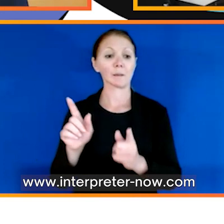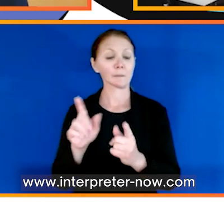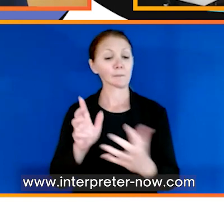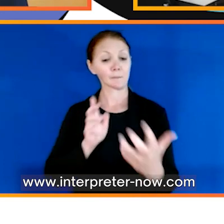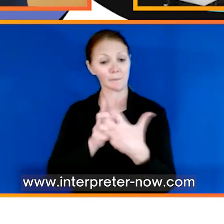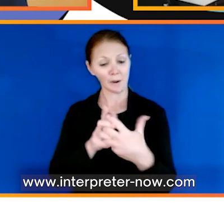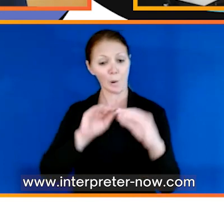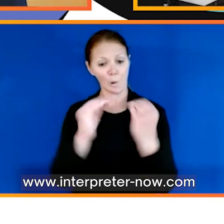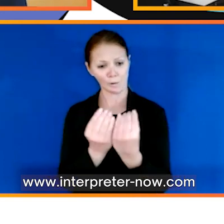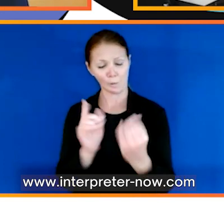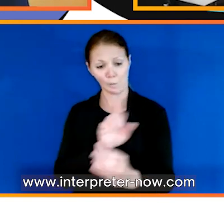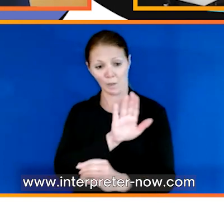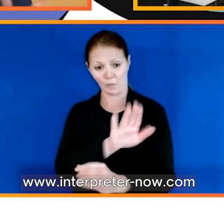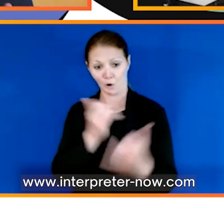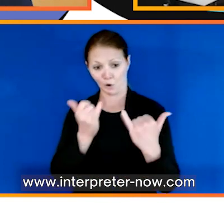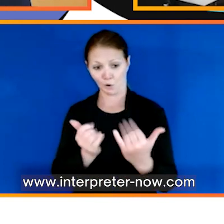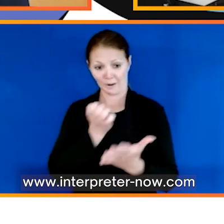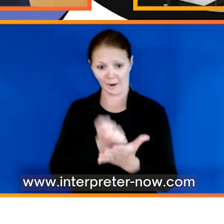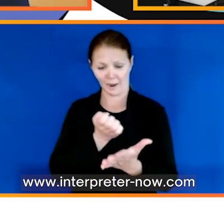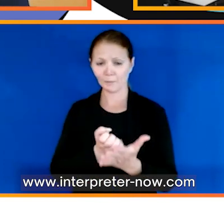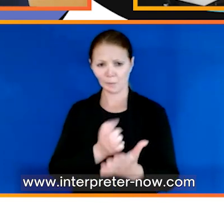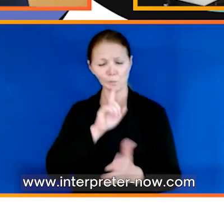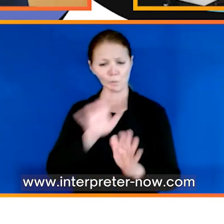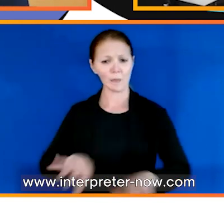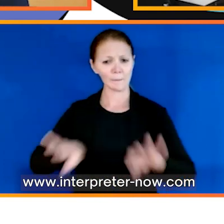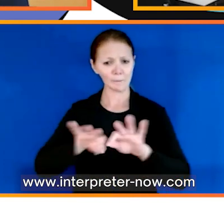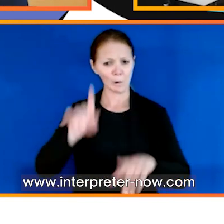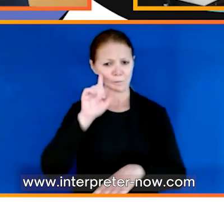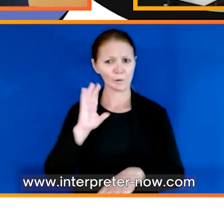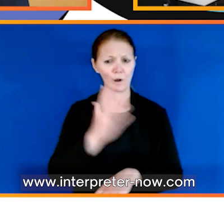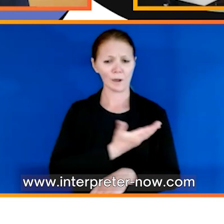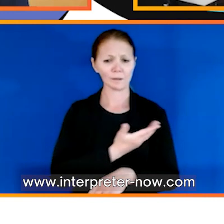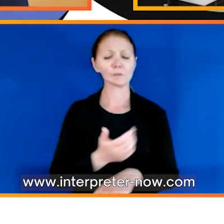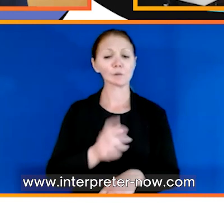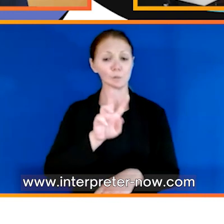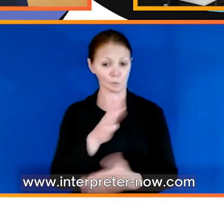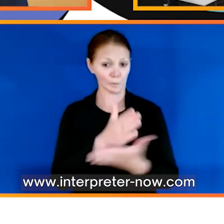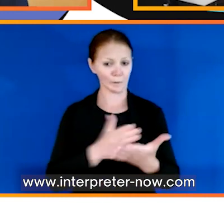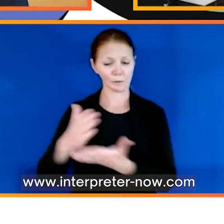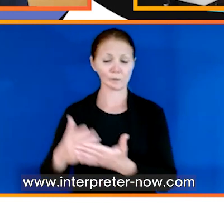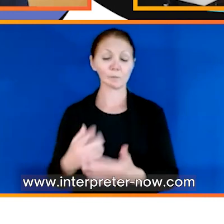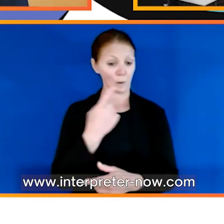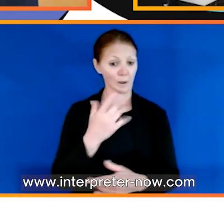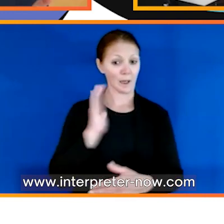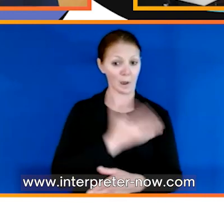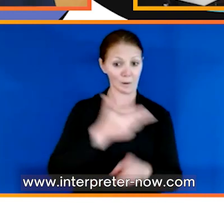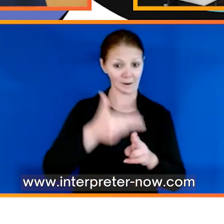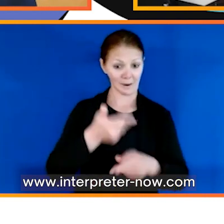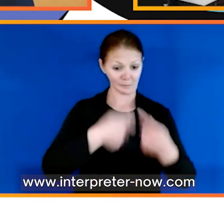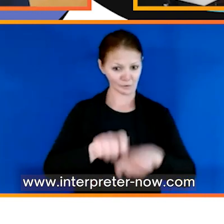on learning and development. Meeting organizations also where they are in the current economy was really important as well. So two things.